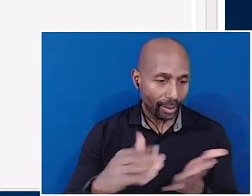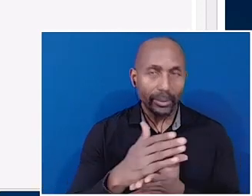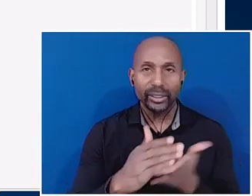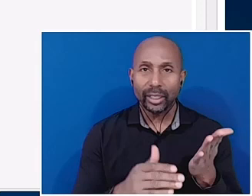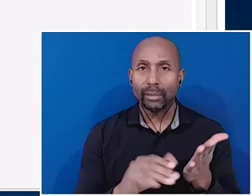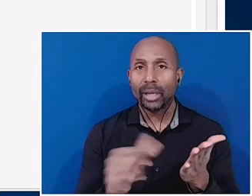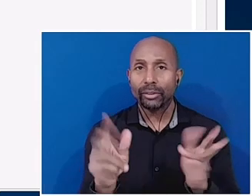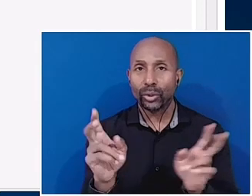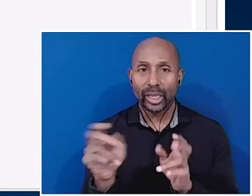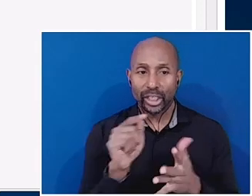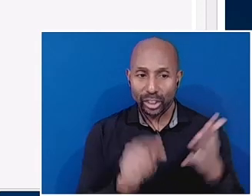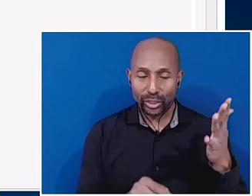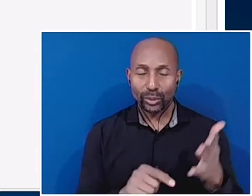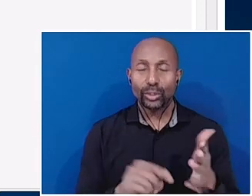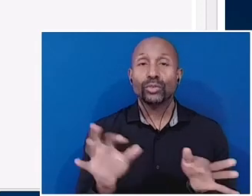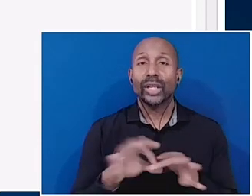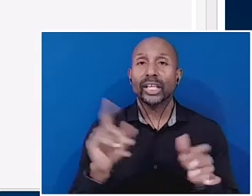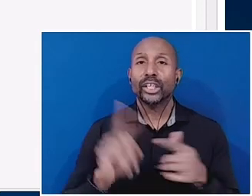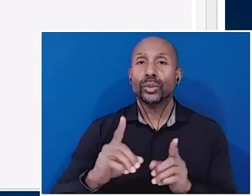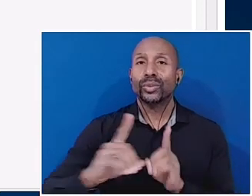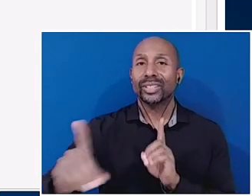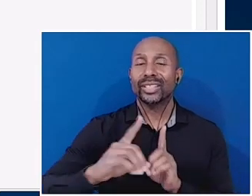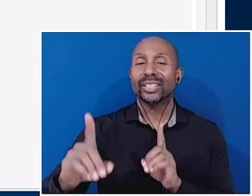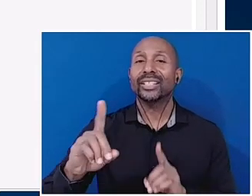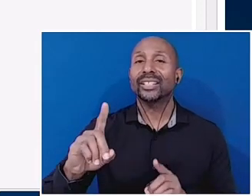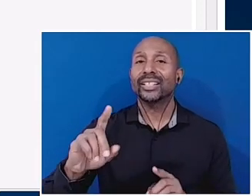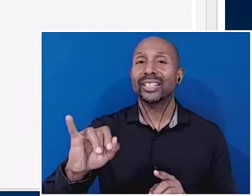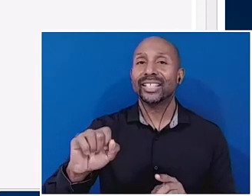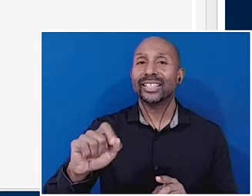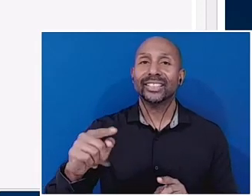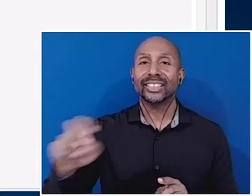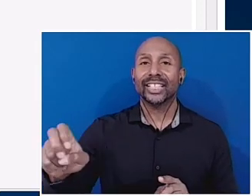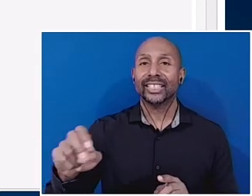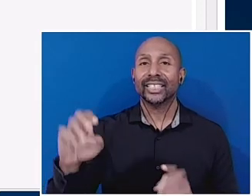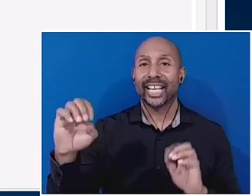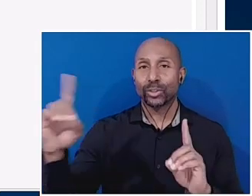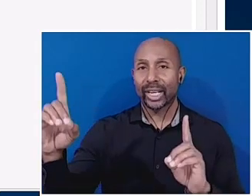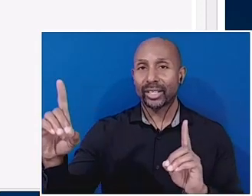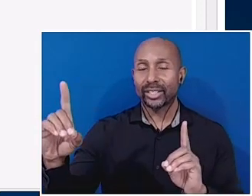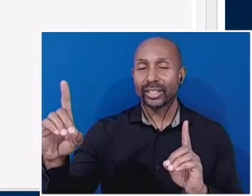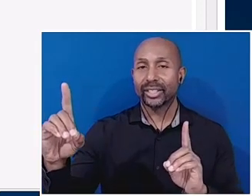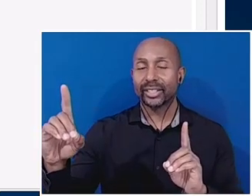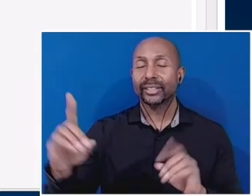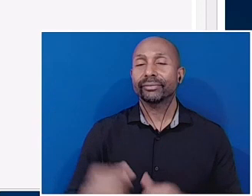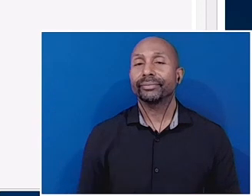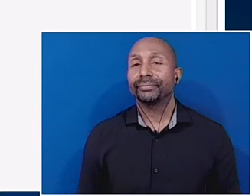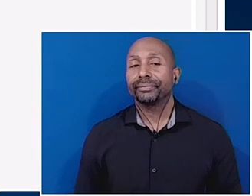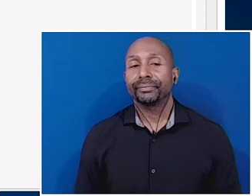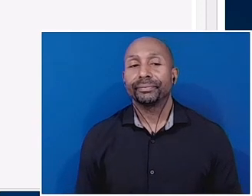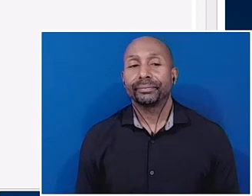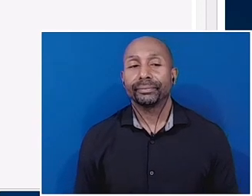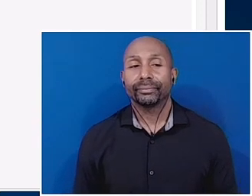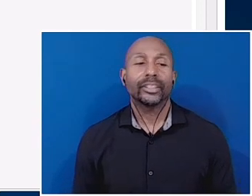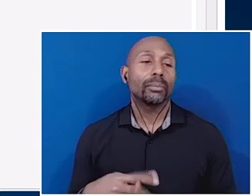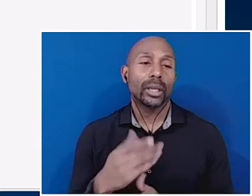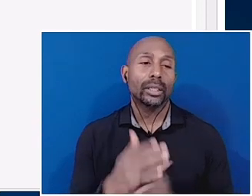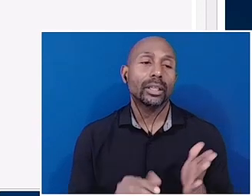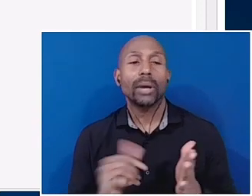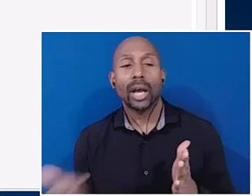distance Ed and some of the other sections in sub-change, change of ownership, change